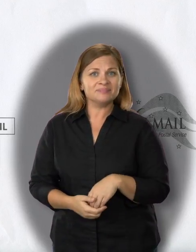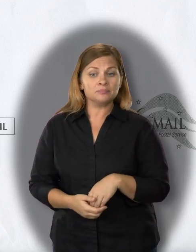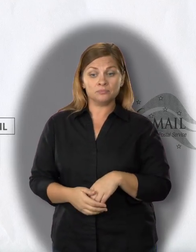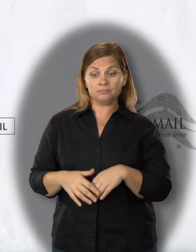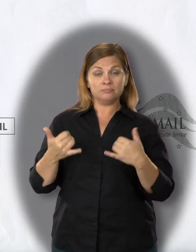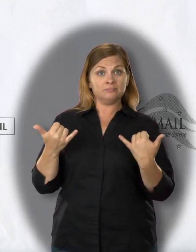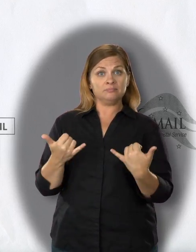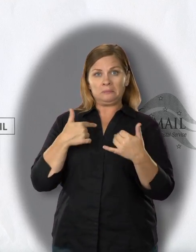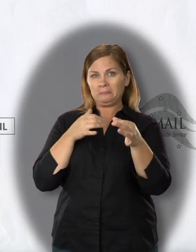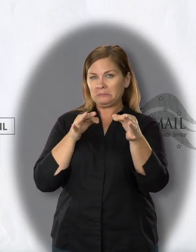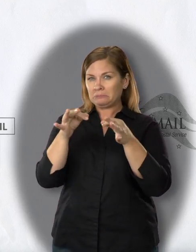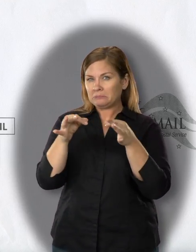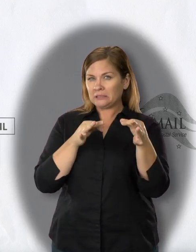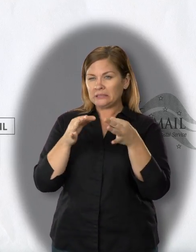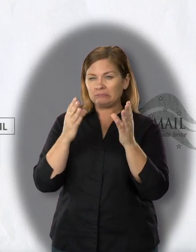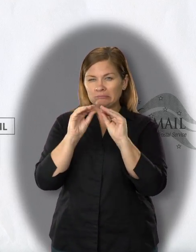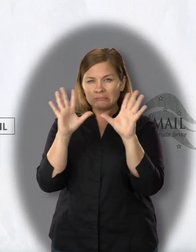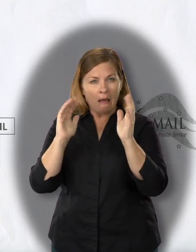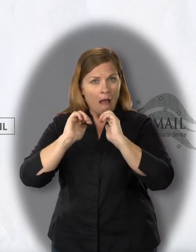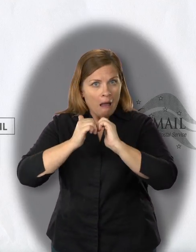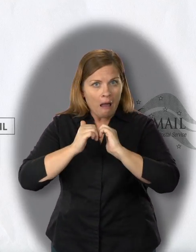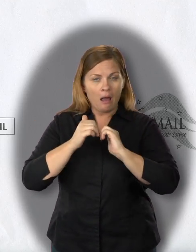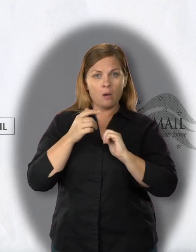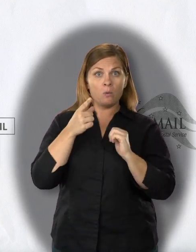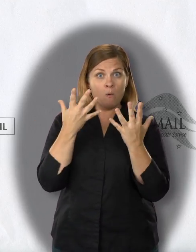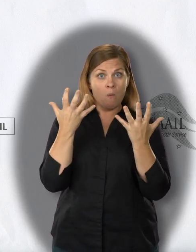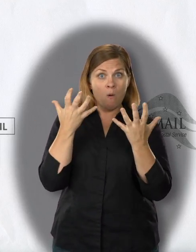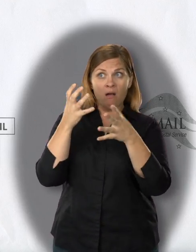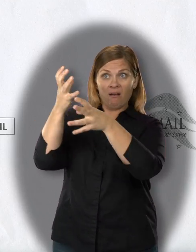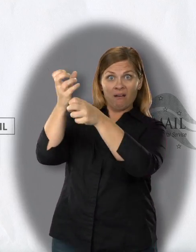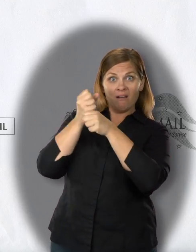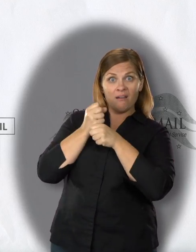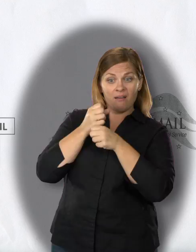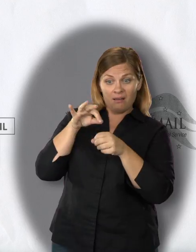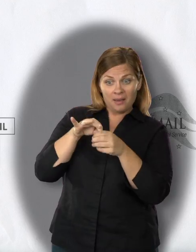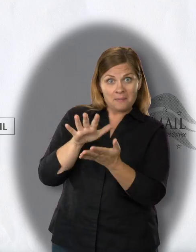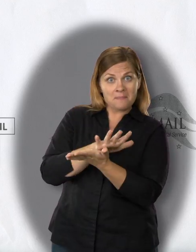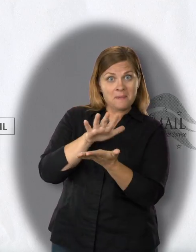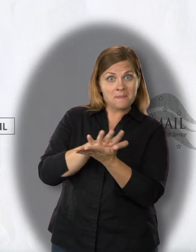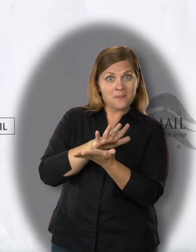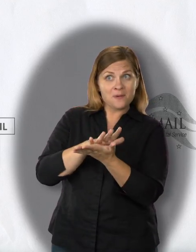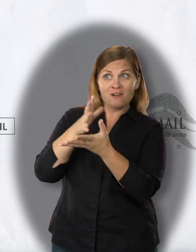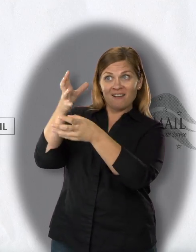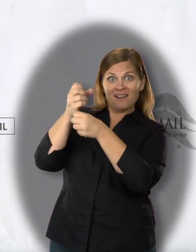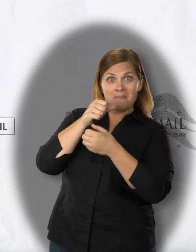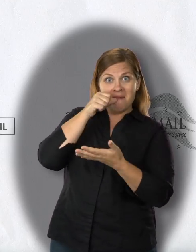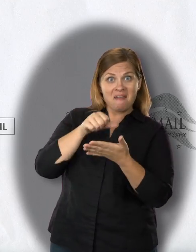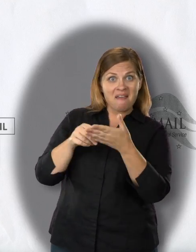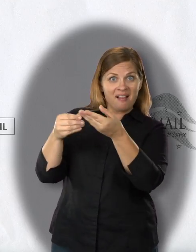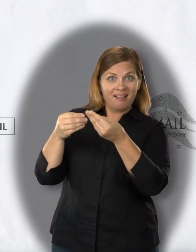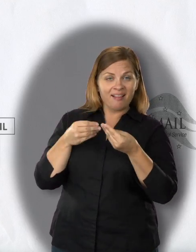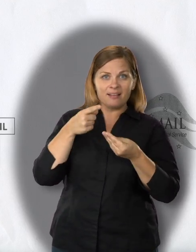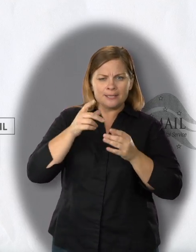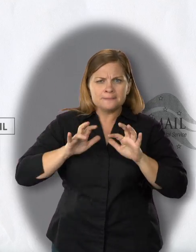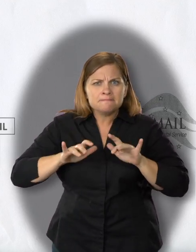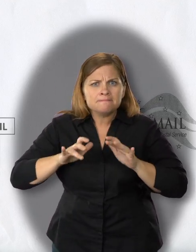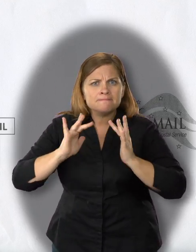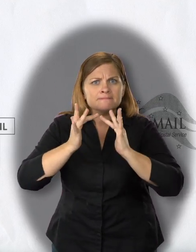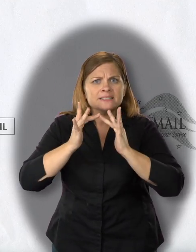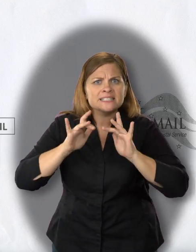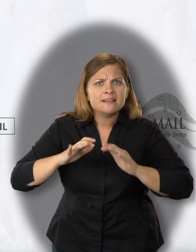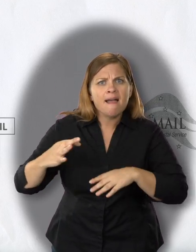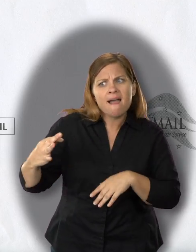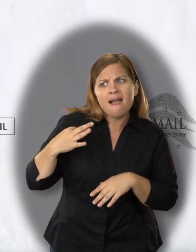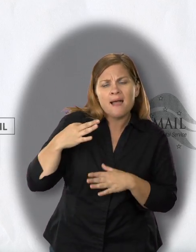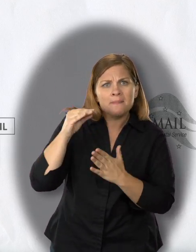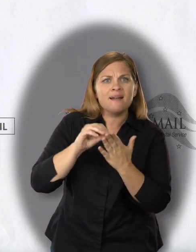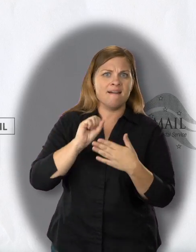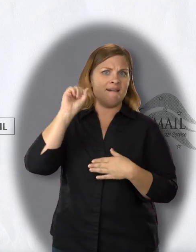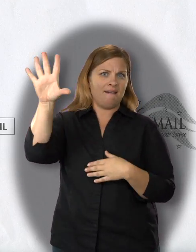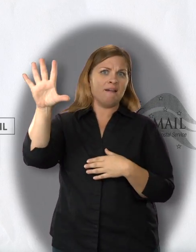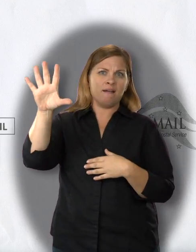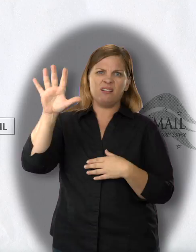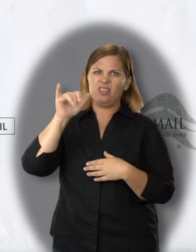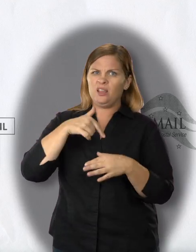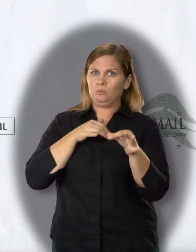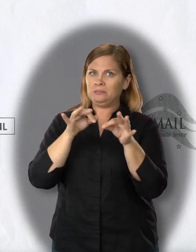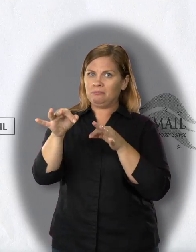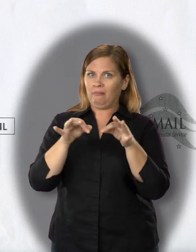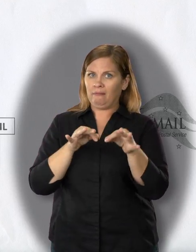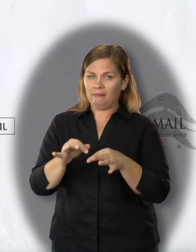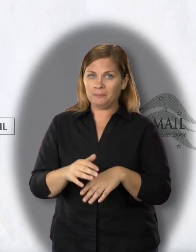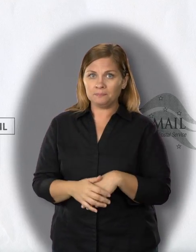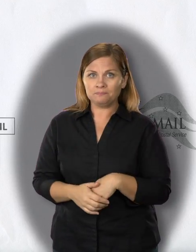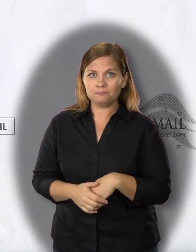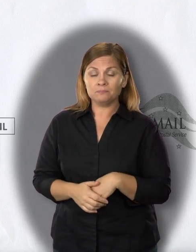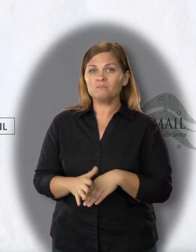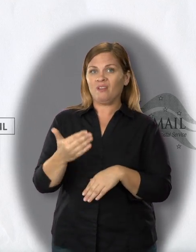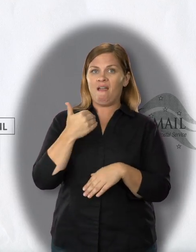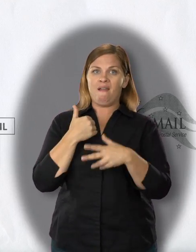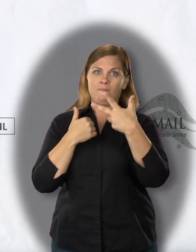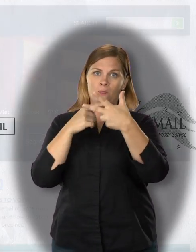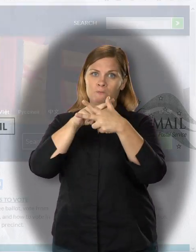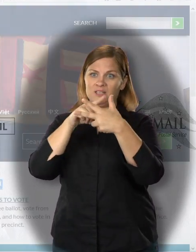This video focuses on receiving a ballot in the mail and applying for it online.